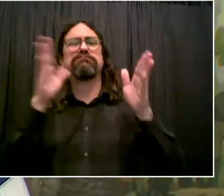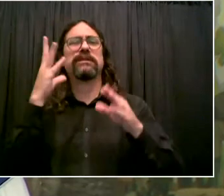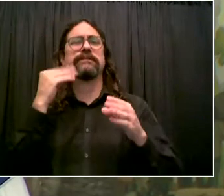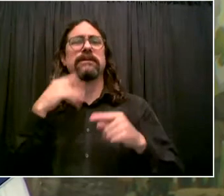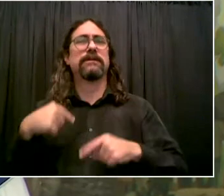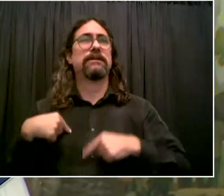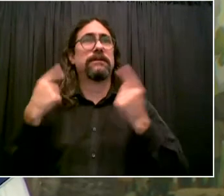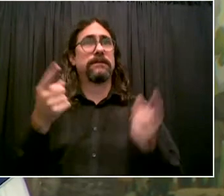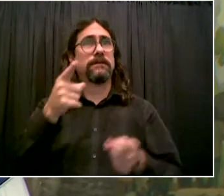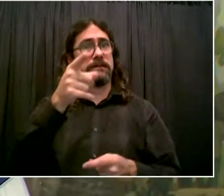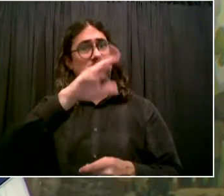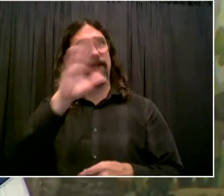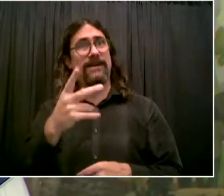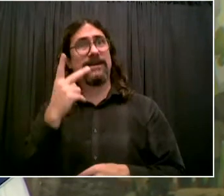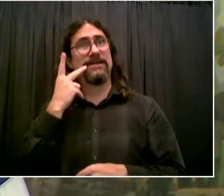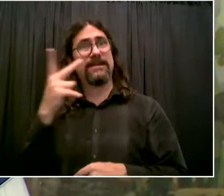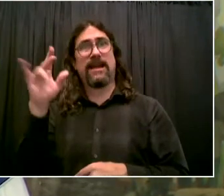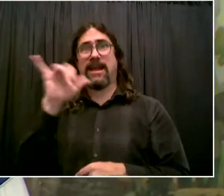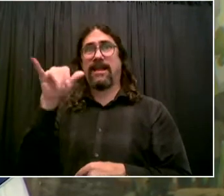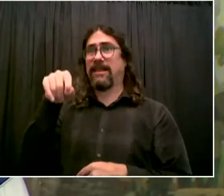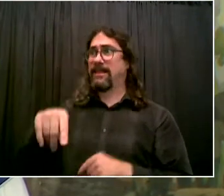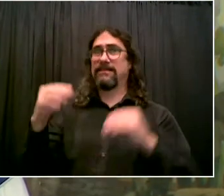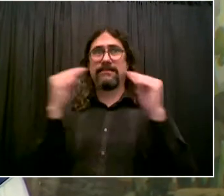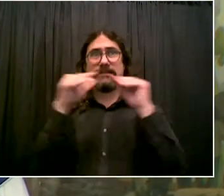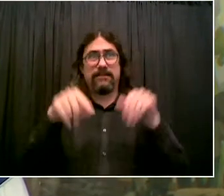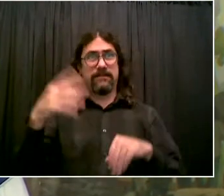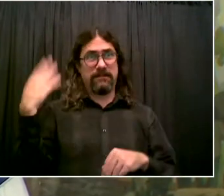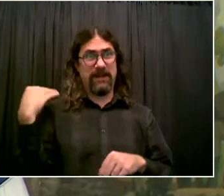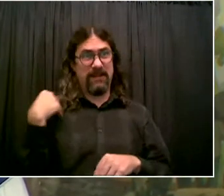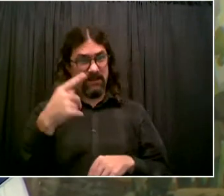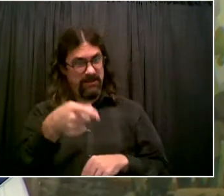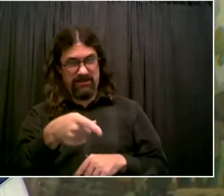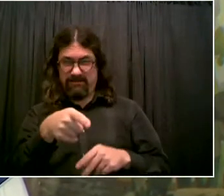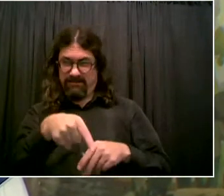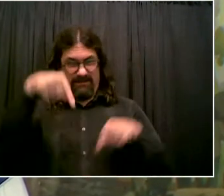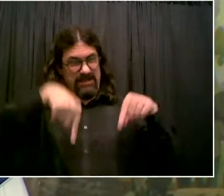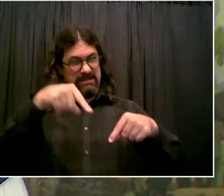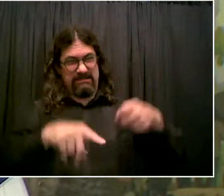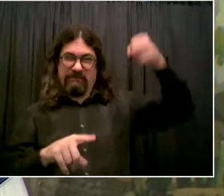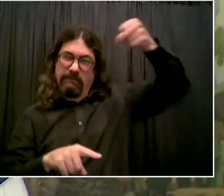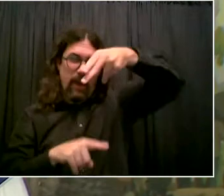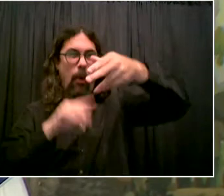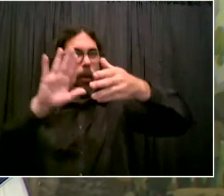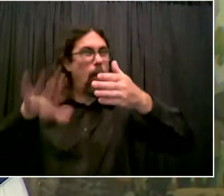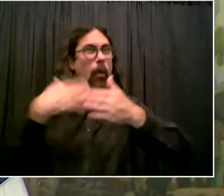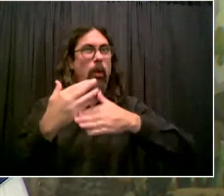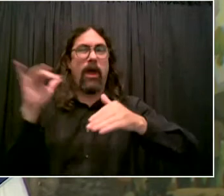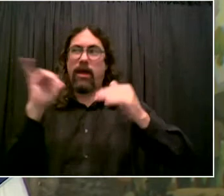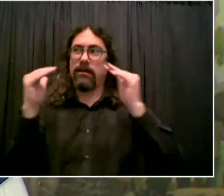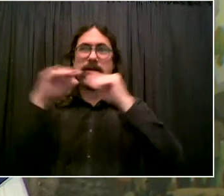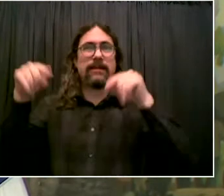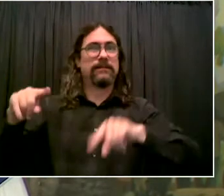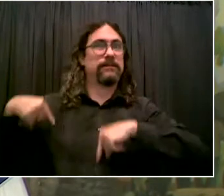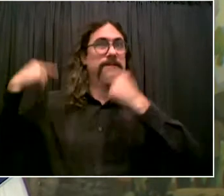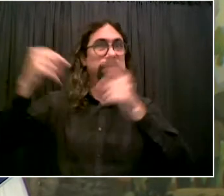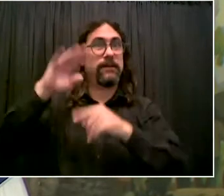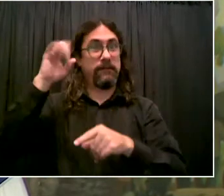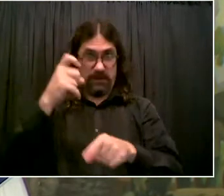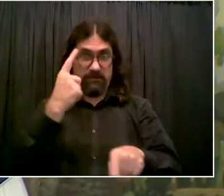I THINK YOU LIKE THIS CONCERT. I HAVE A QUESTION FOR YOU, IN YOUR ENTIRE LIFE, THINKING ABOUT CONCERTS IN THE BRONX, HAVE YOU EVER SEEN SUCH AN EXTRAORDINARY LINEUP OF BRONX TOWN IN THE